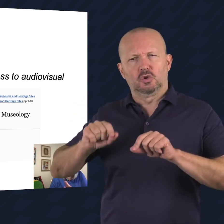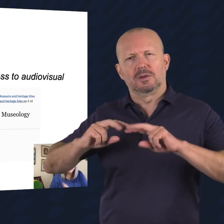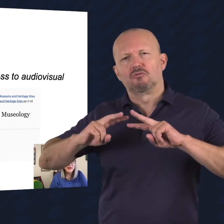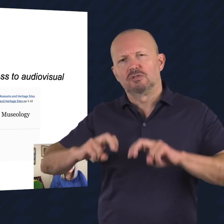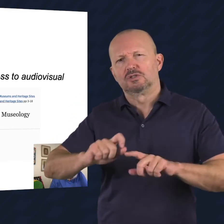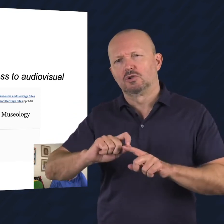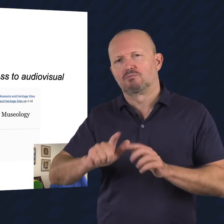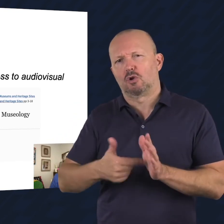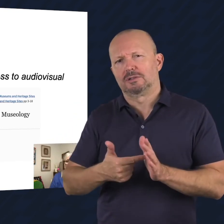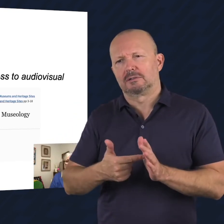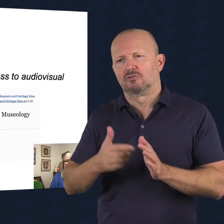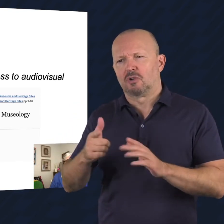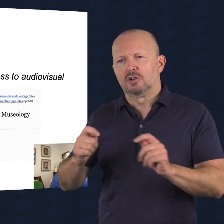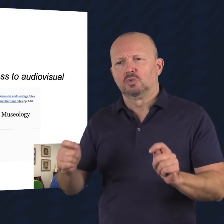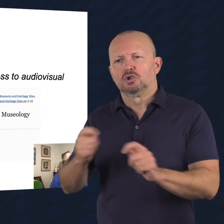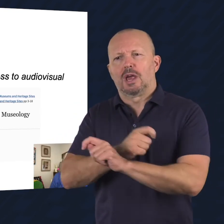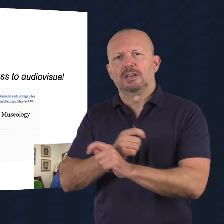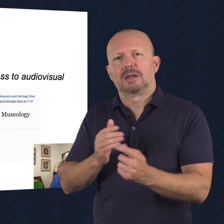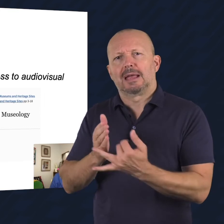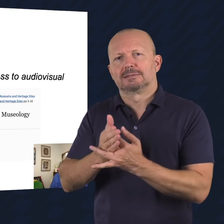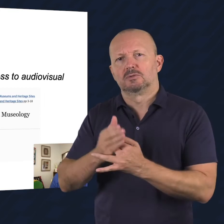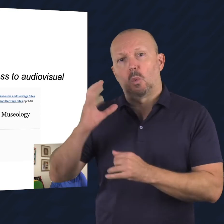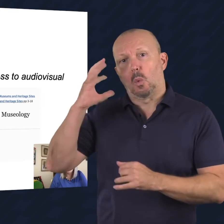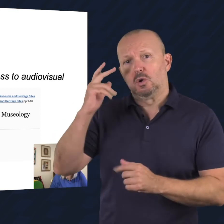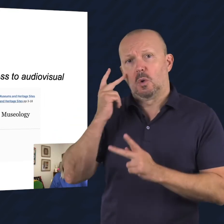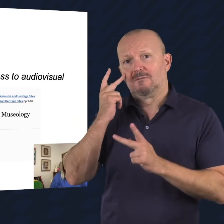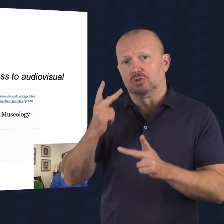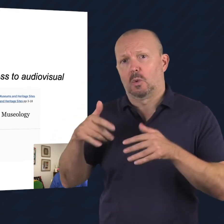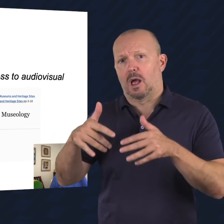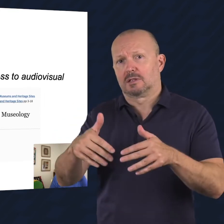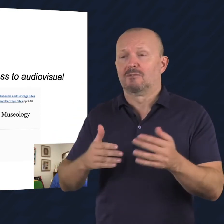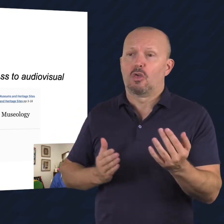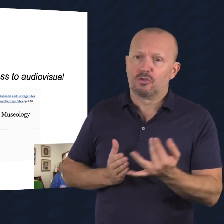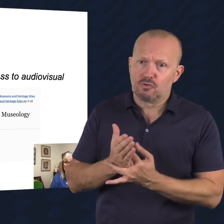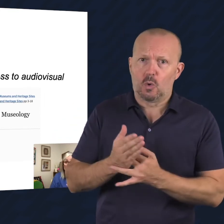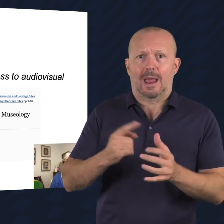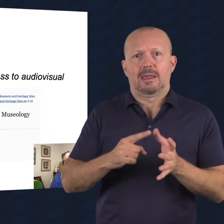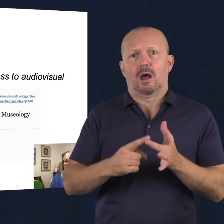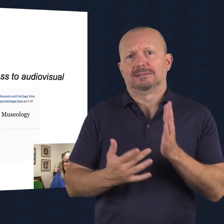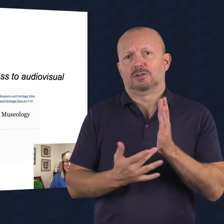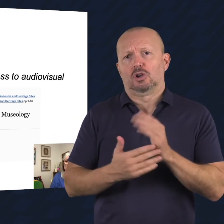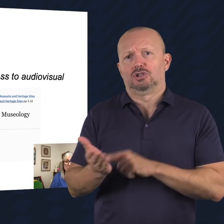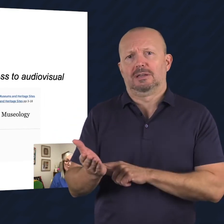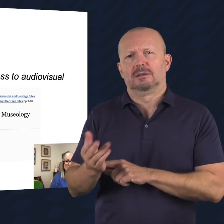tackling a research project around transforming access to audiovisual archives through the use of artificial intelligence